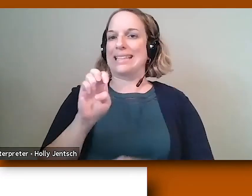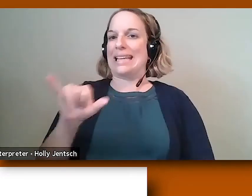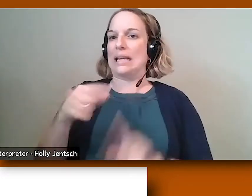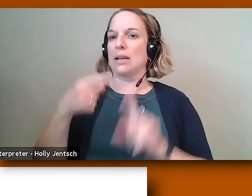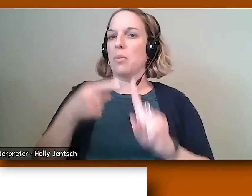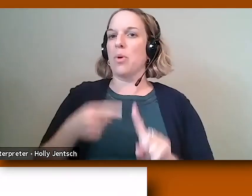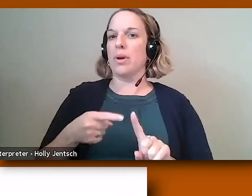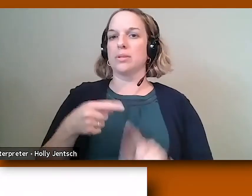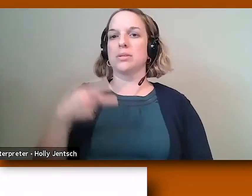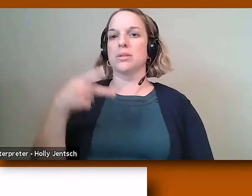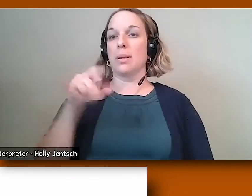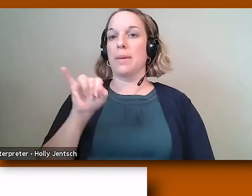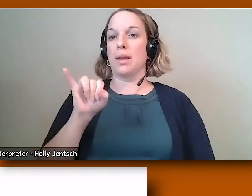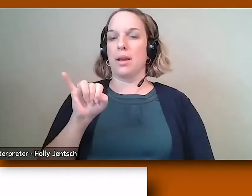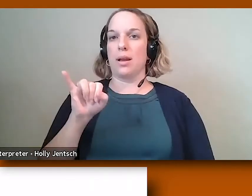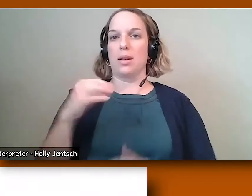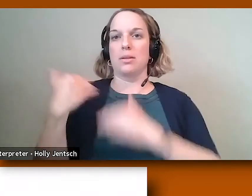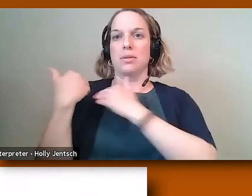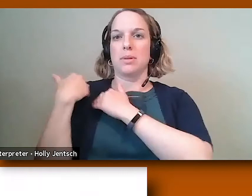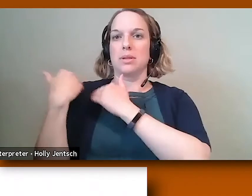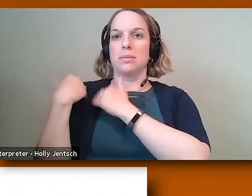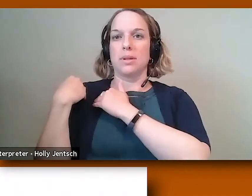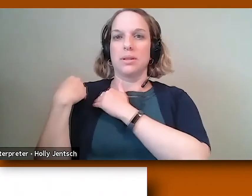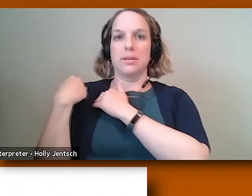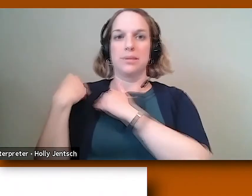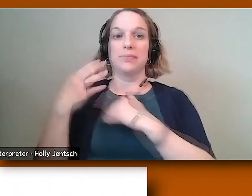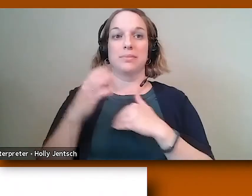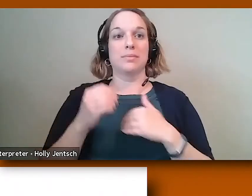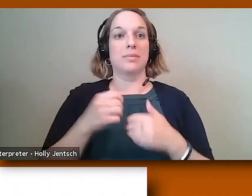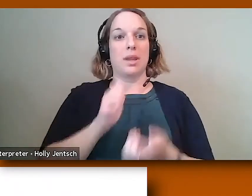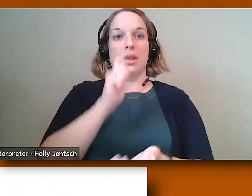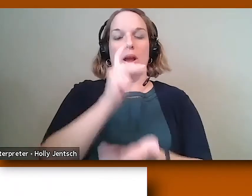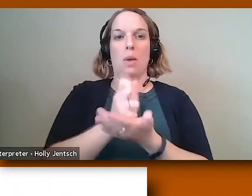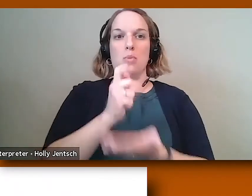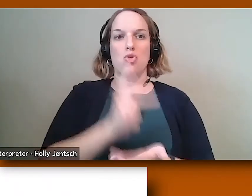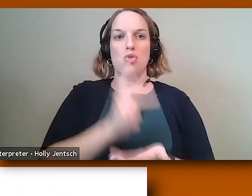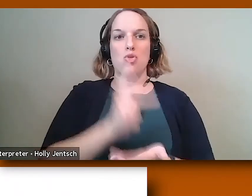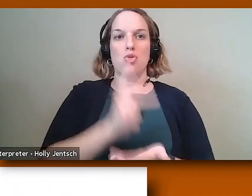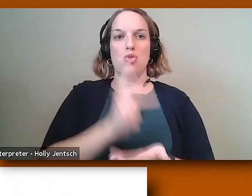The PI's responsibility is to approve the payments